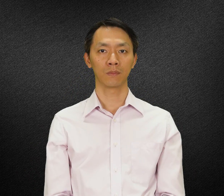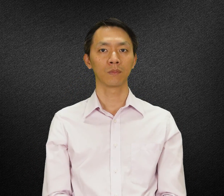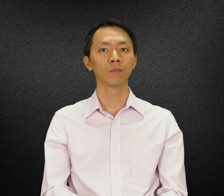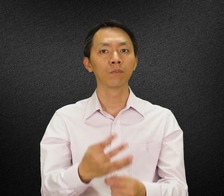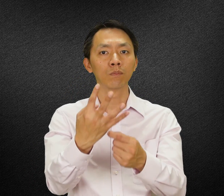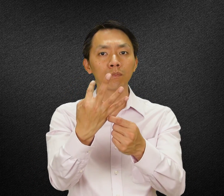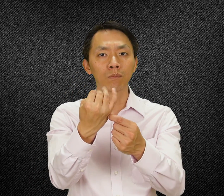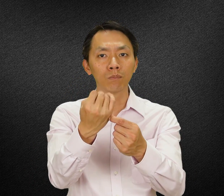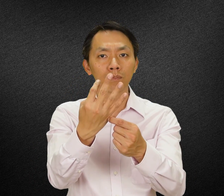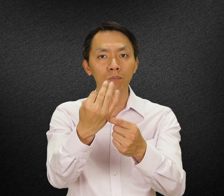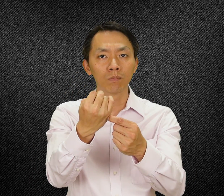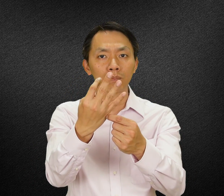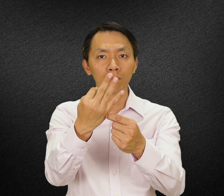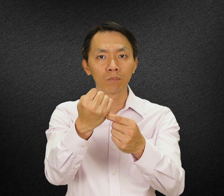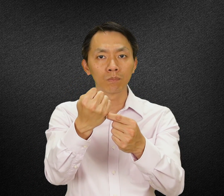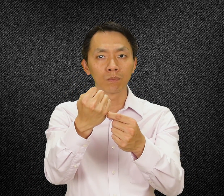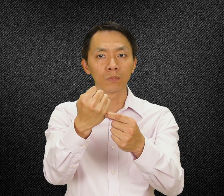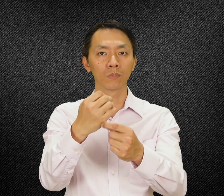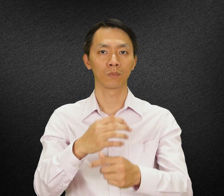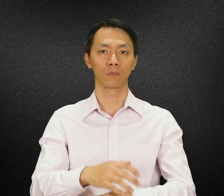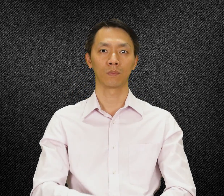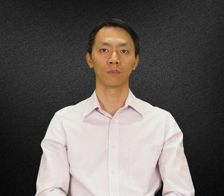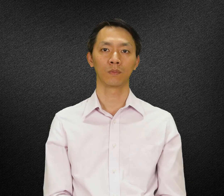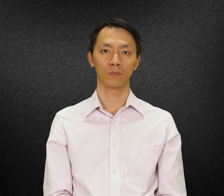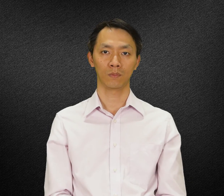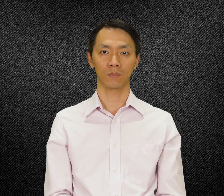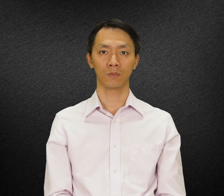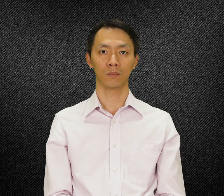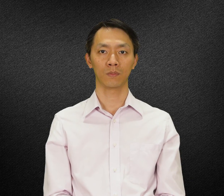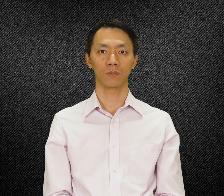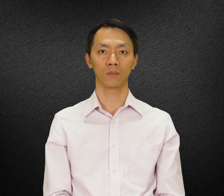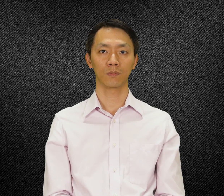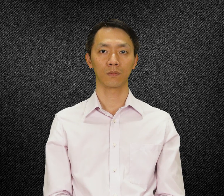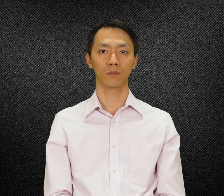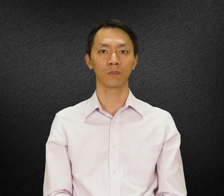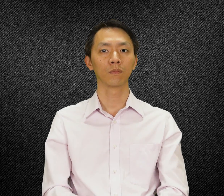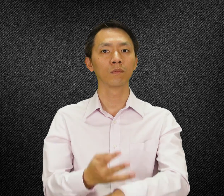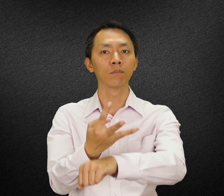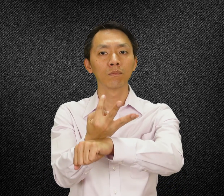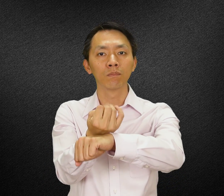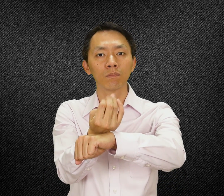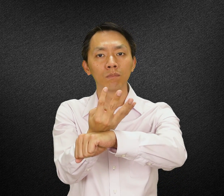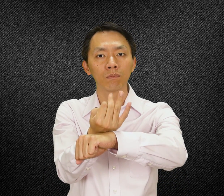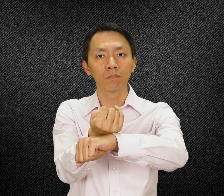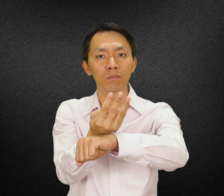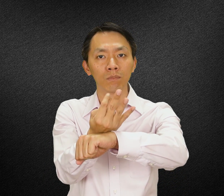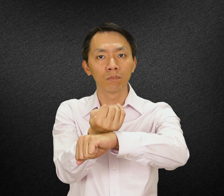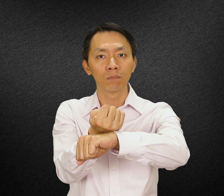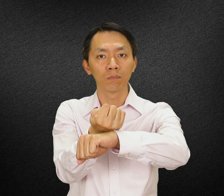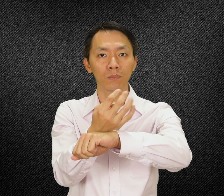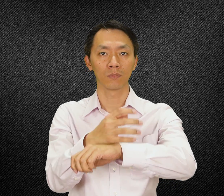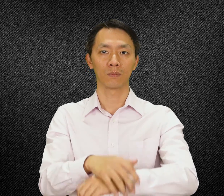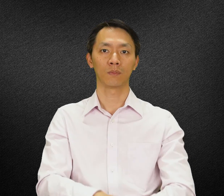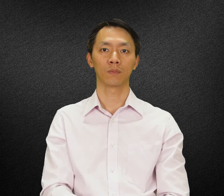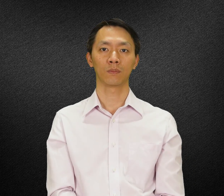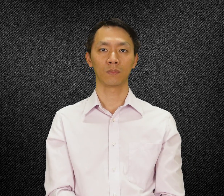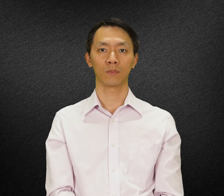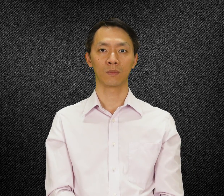which year? What time is it?